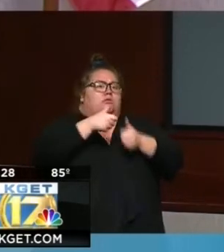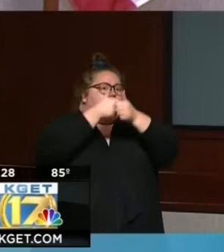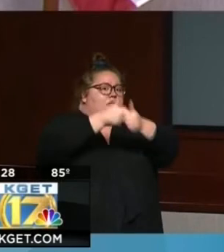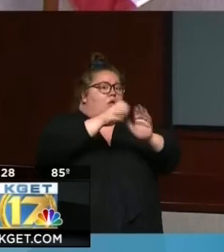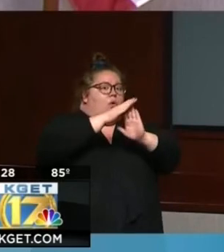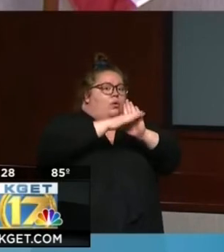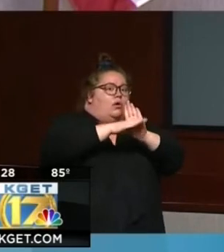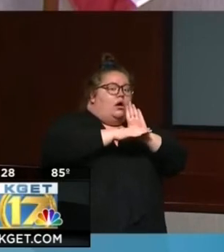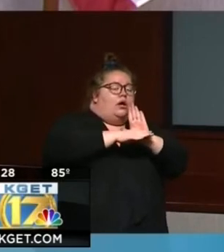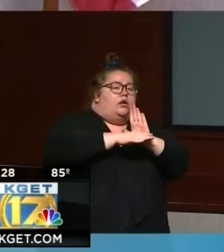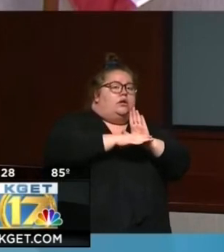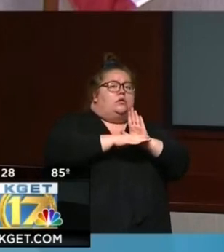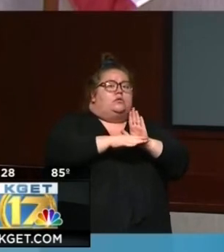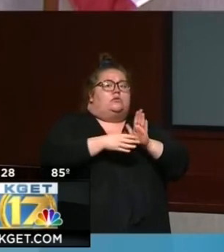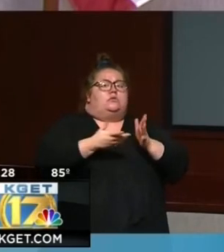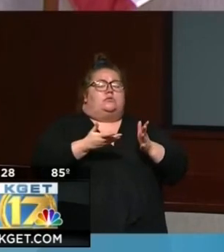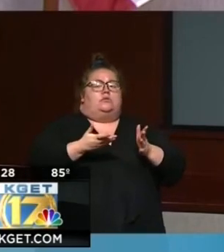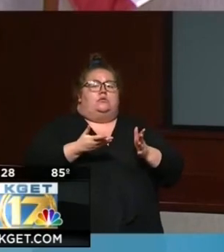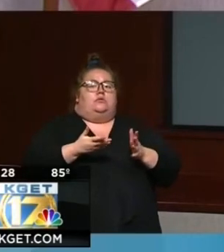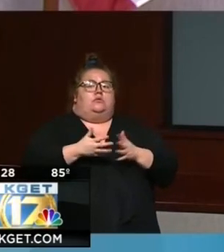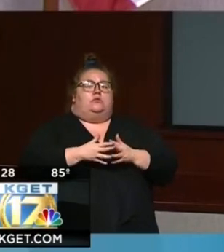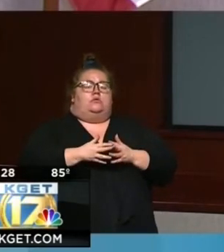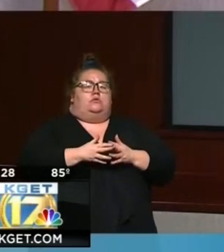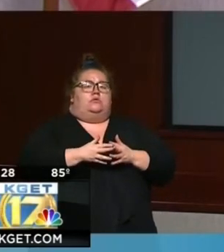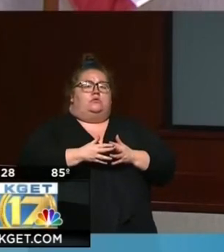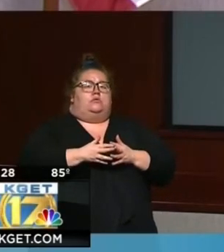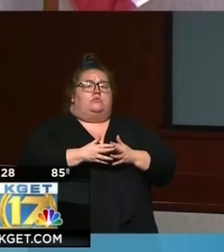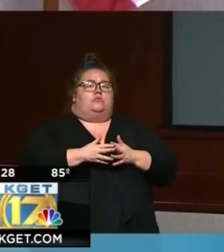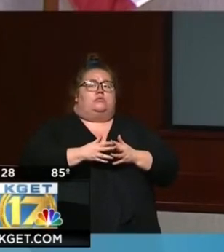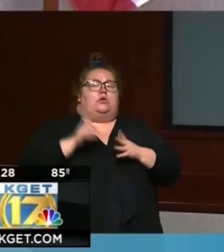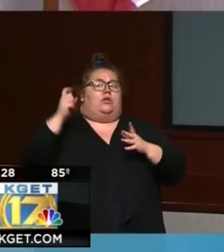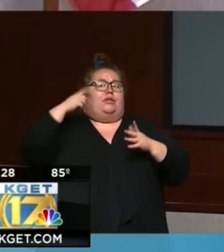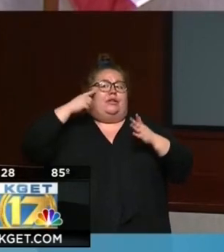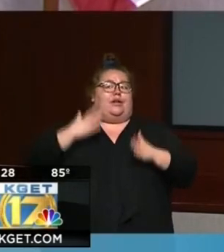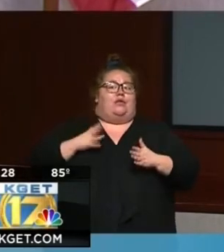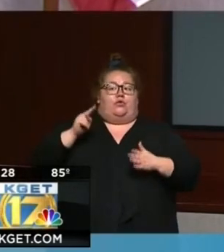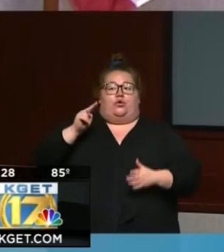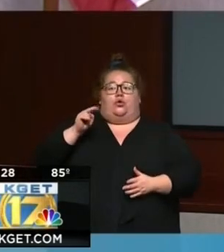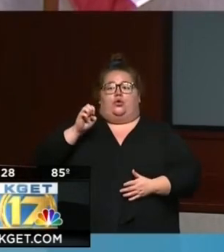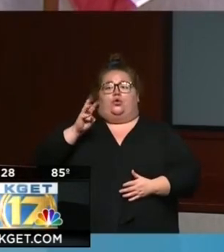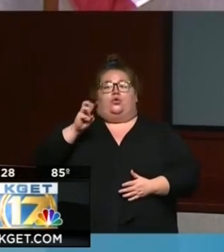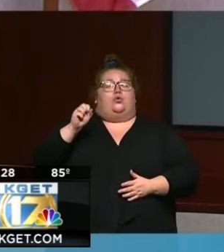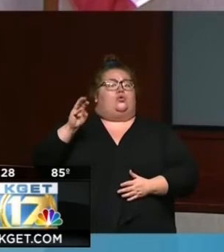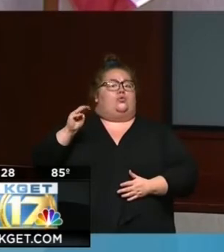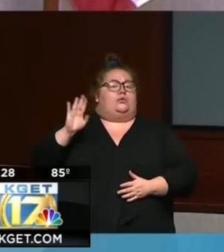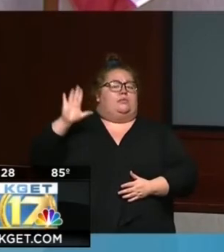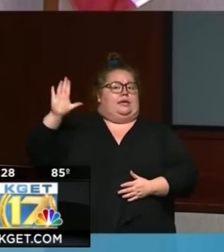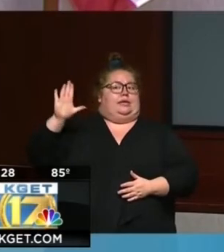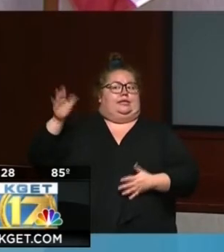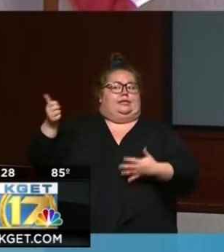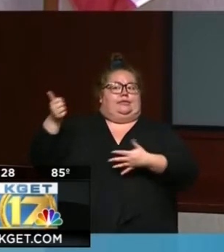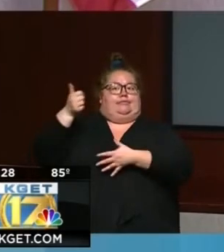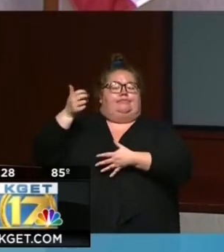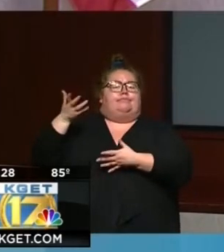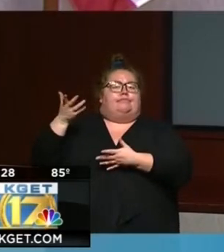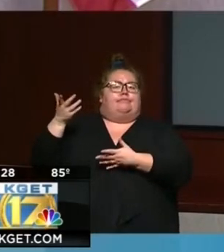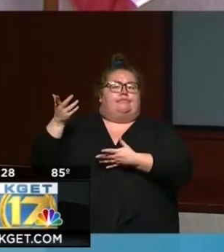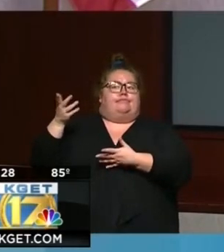DIRECTIVES ARE CERTAINLY MAKING SURE THAT OUR INDUSTRIES THAT ARE TARGETED ONE WAY OR THE